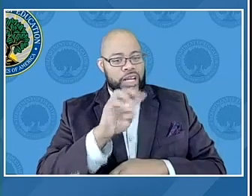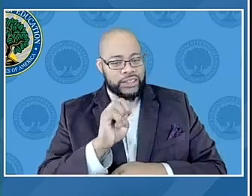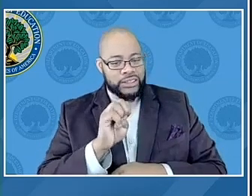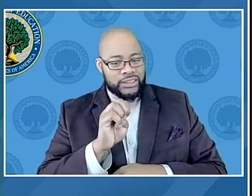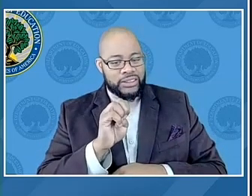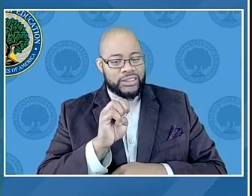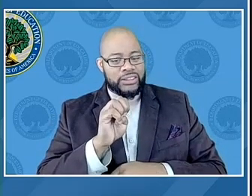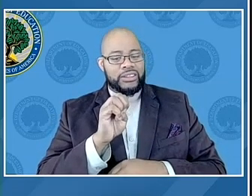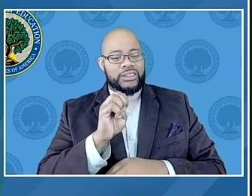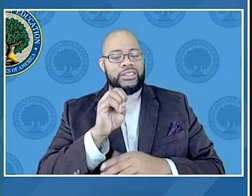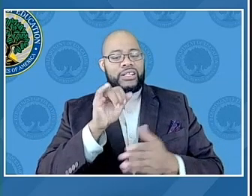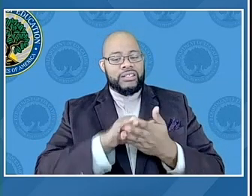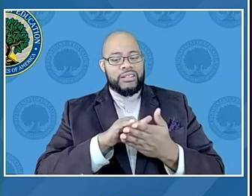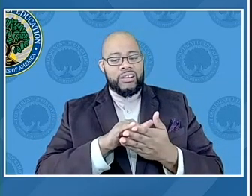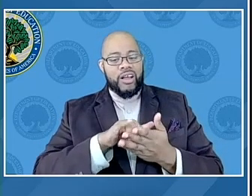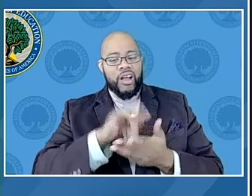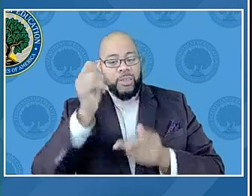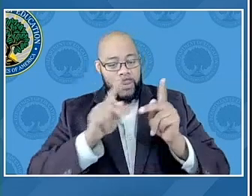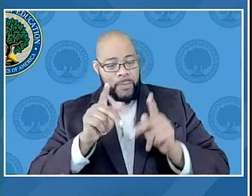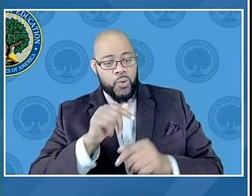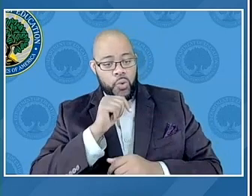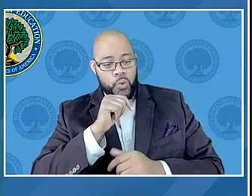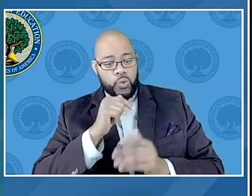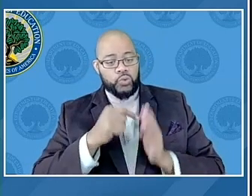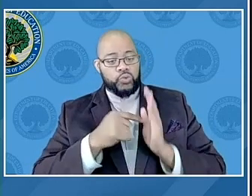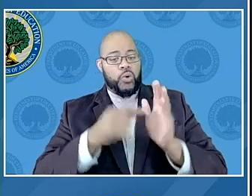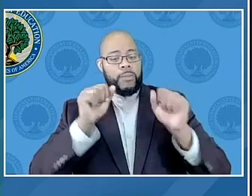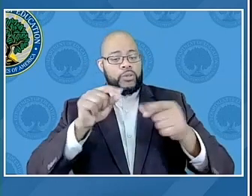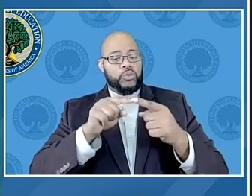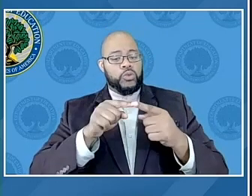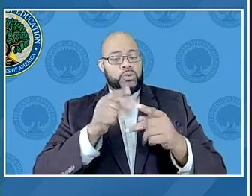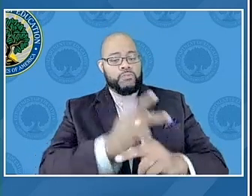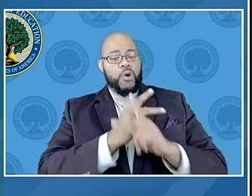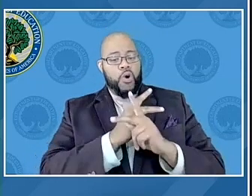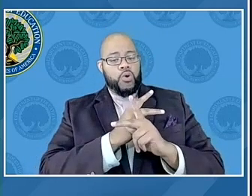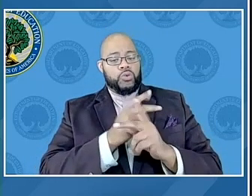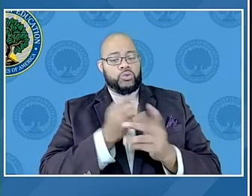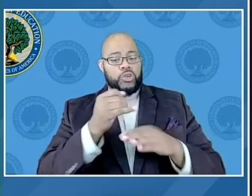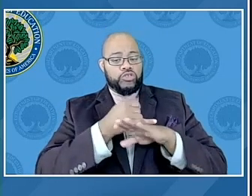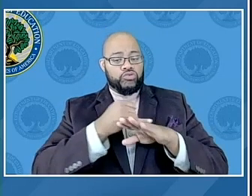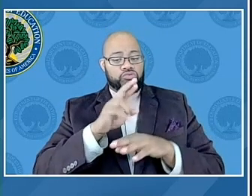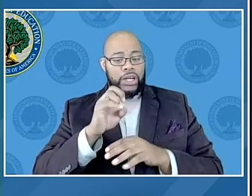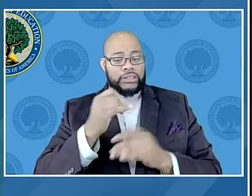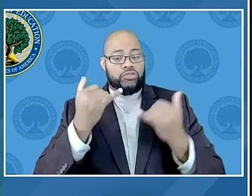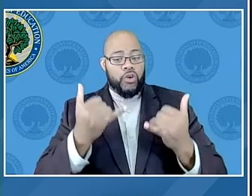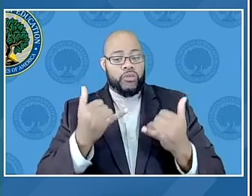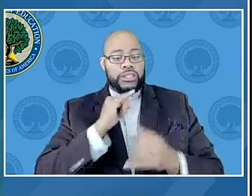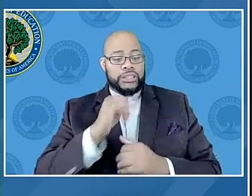demonstrate the ability to borrow. So the interest rate currently is at a one size fit all model.